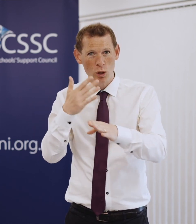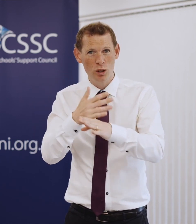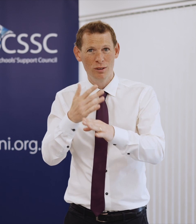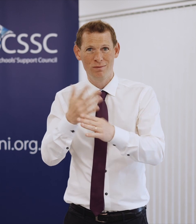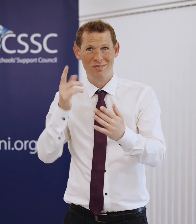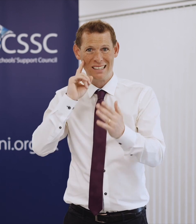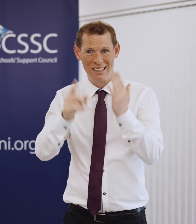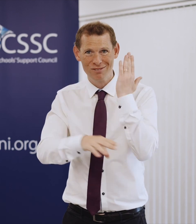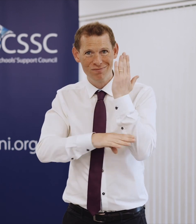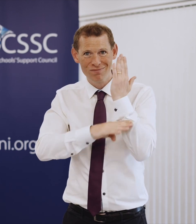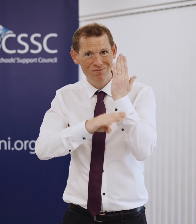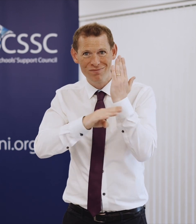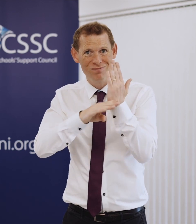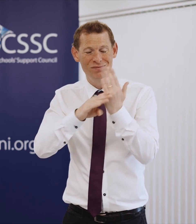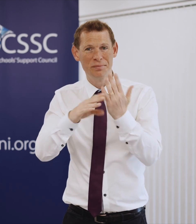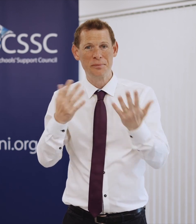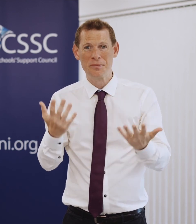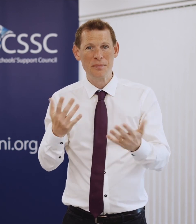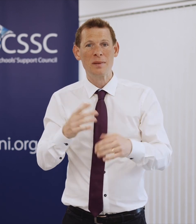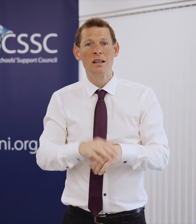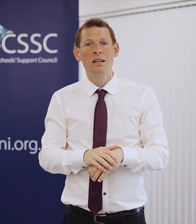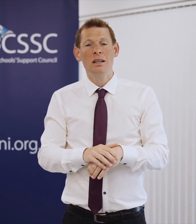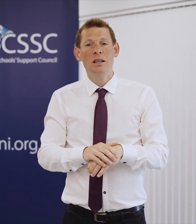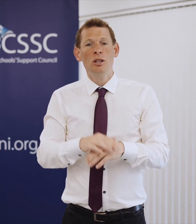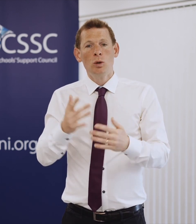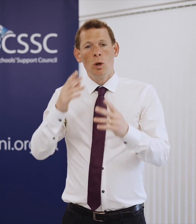deaf people found themselves in manual jobs. They couldn't progress up the career ladder.